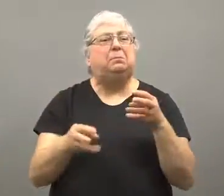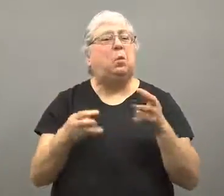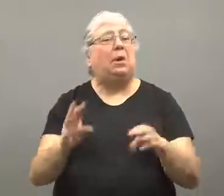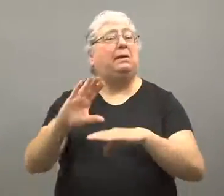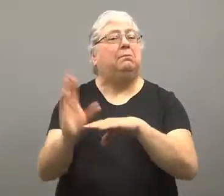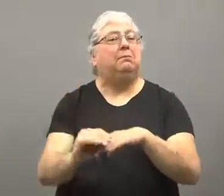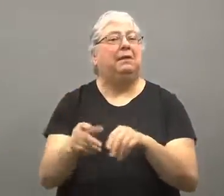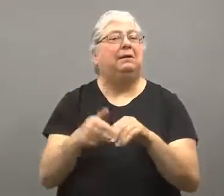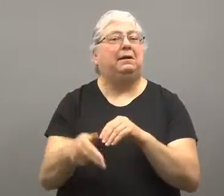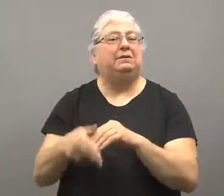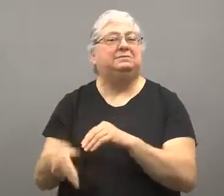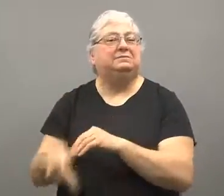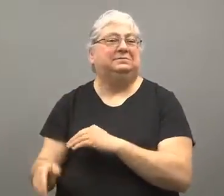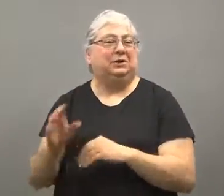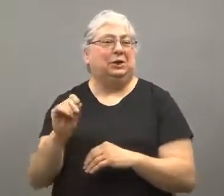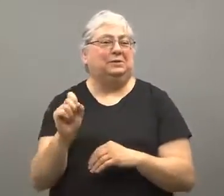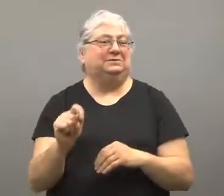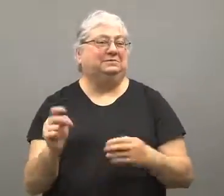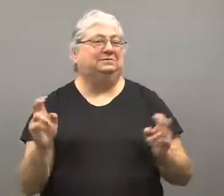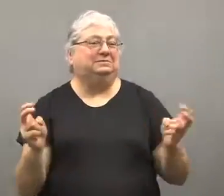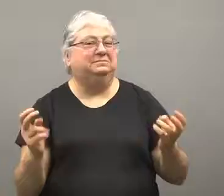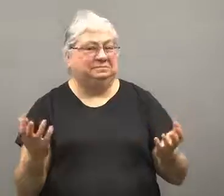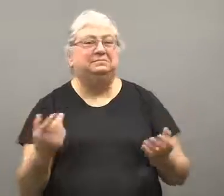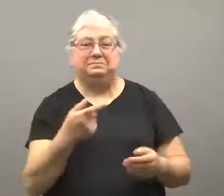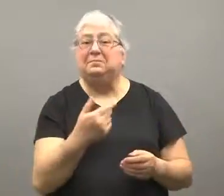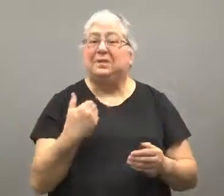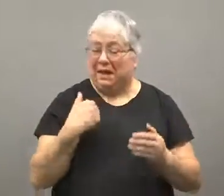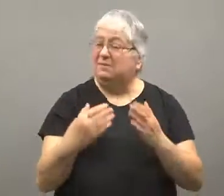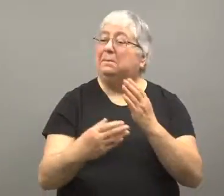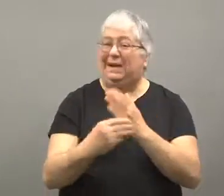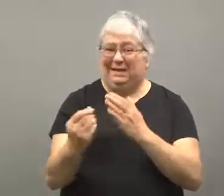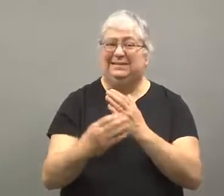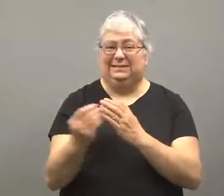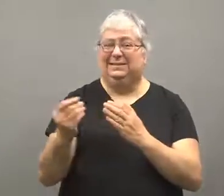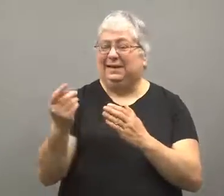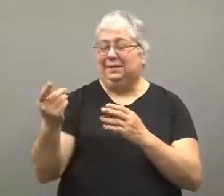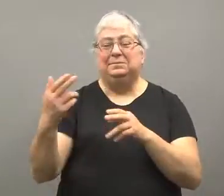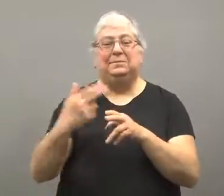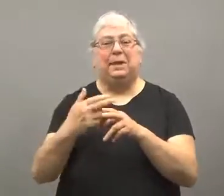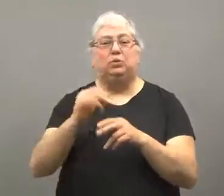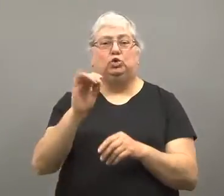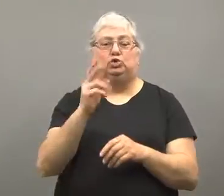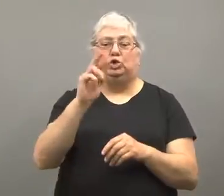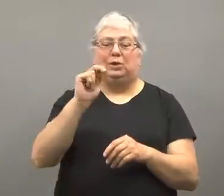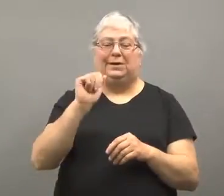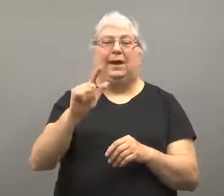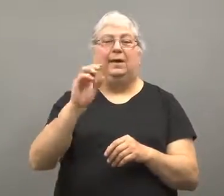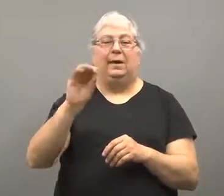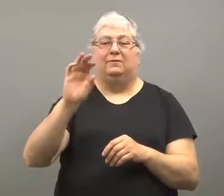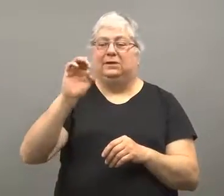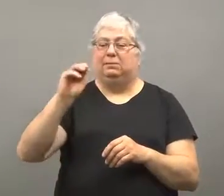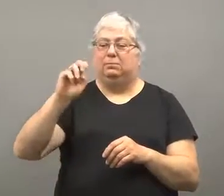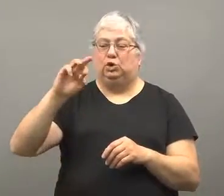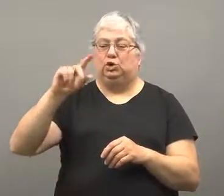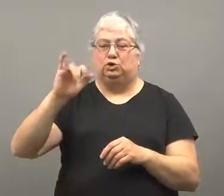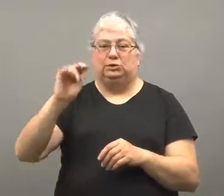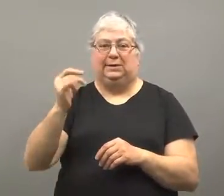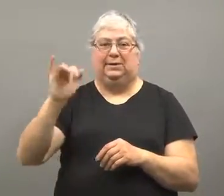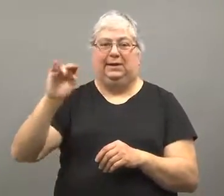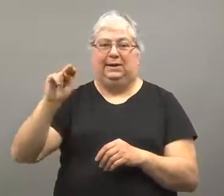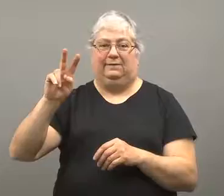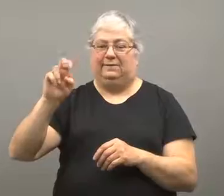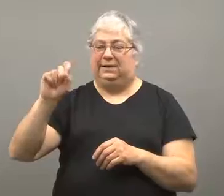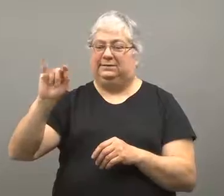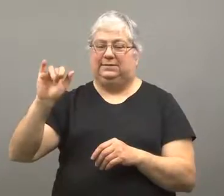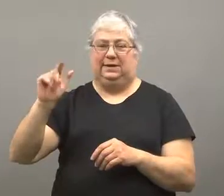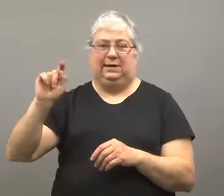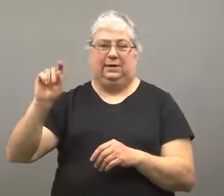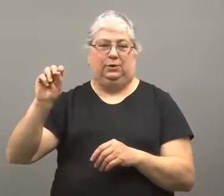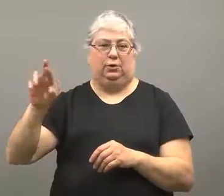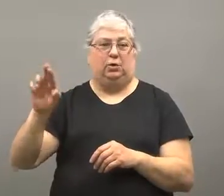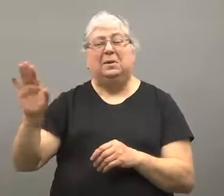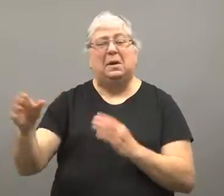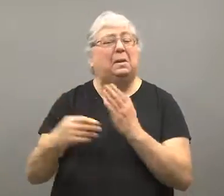In other words, a way to cut back on printing costs.